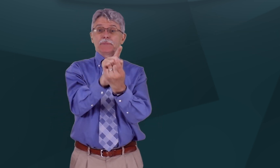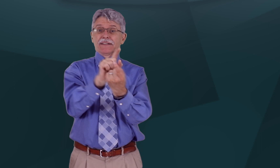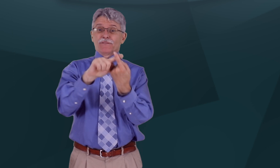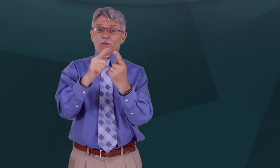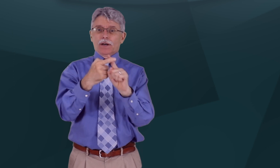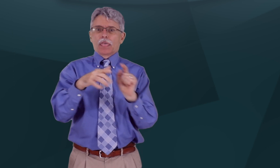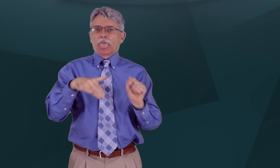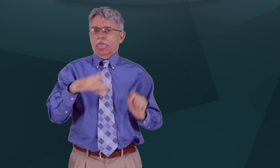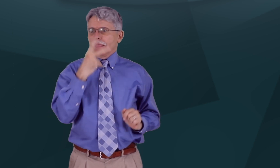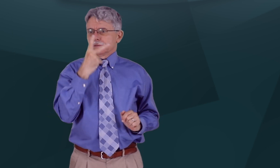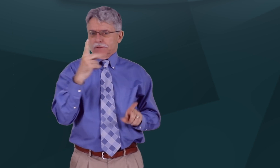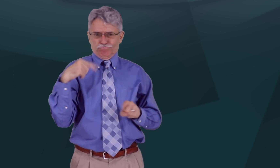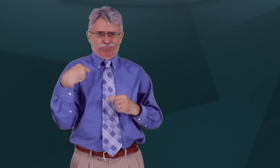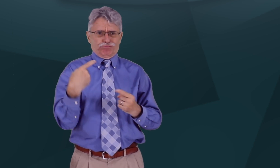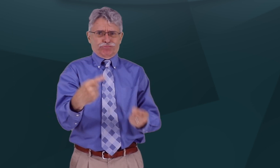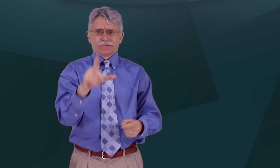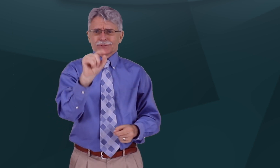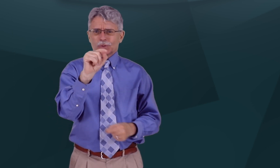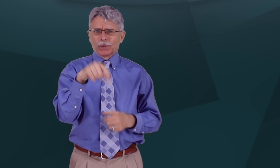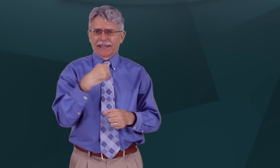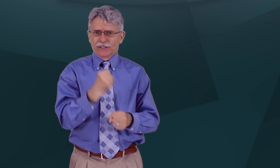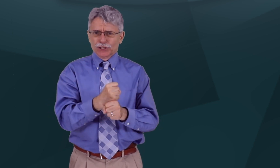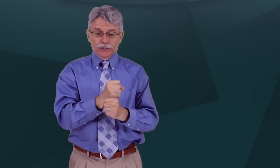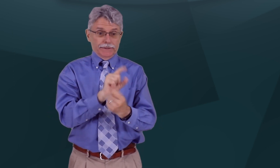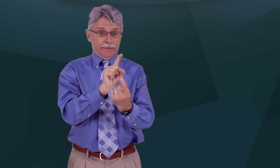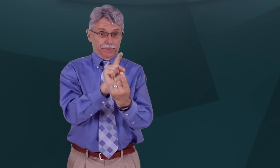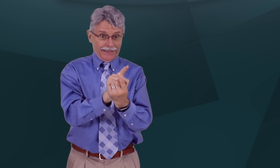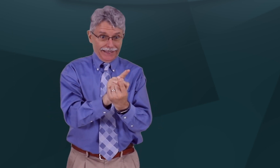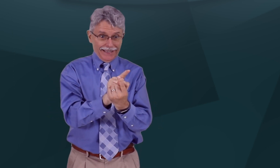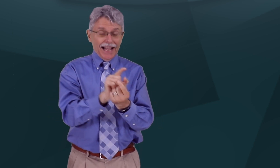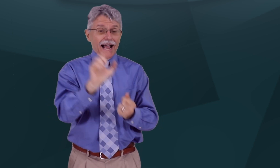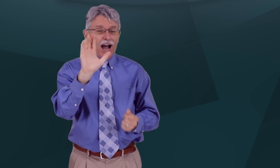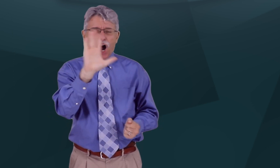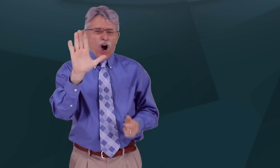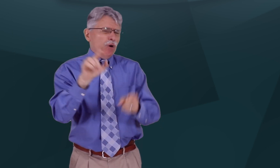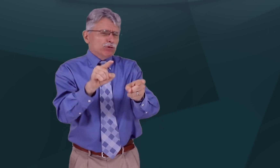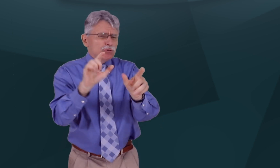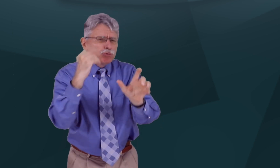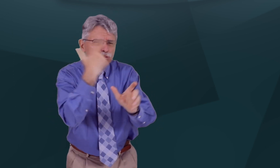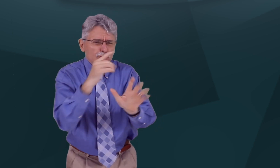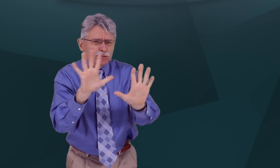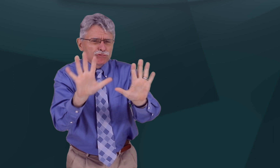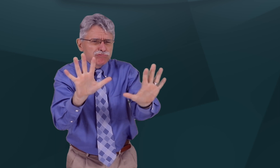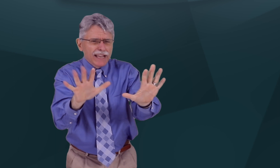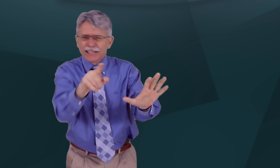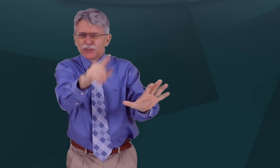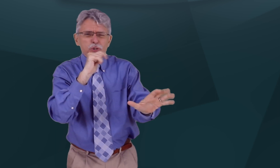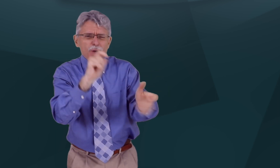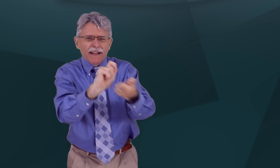If you meet a friend that you haven't seen for twenty years, and you meet them for the first time and you say, oh, you look great!